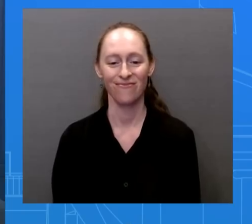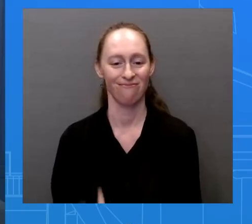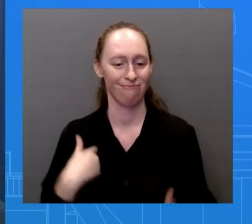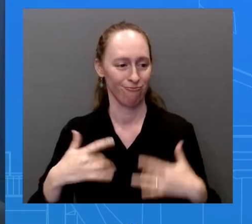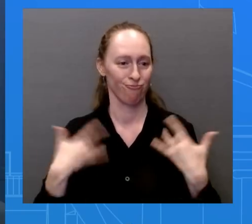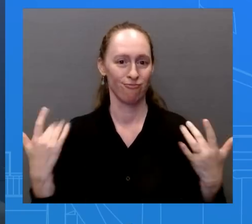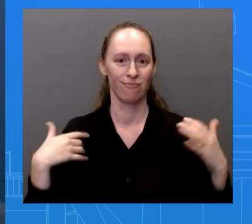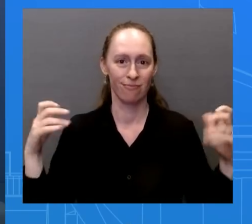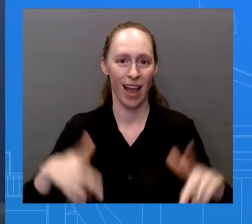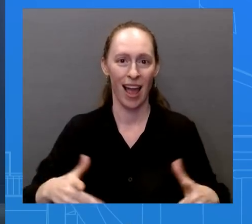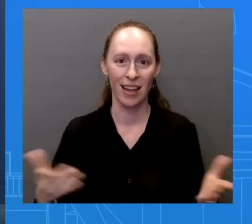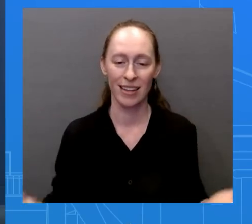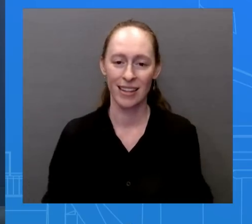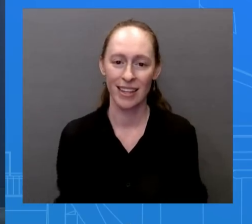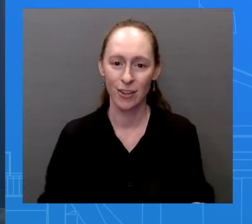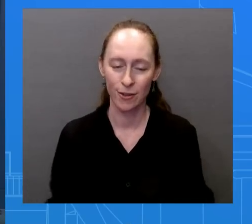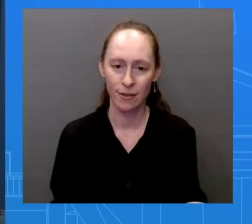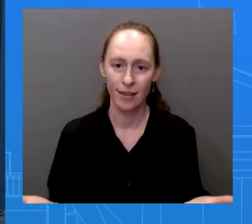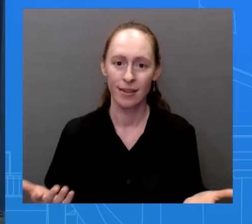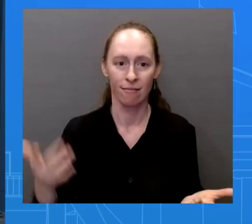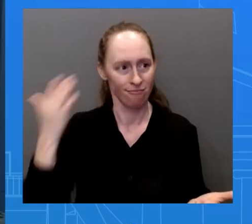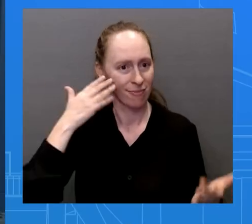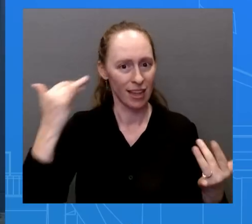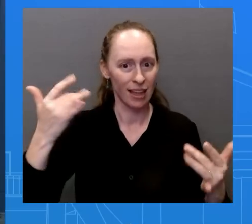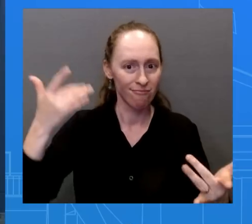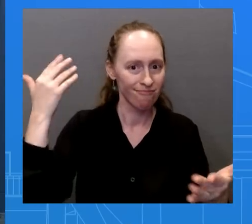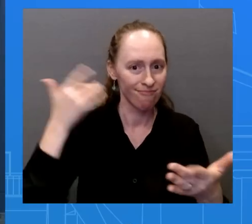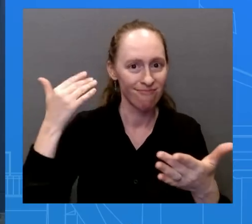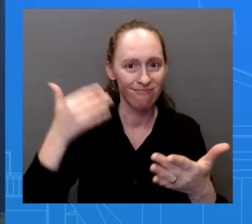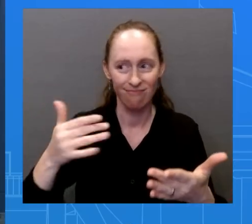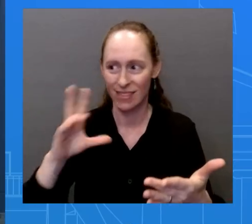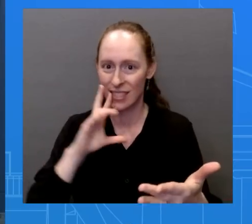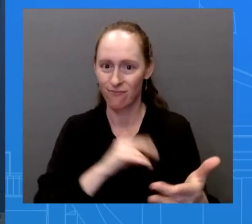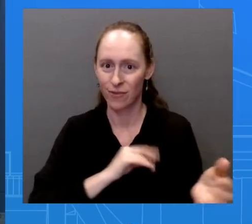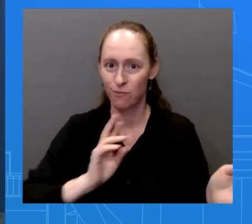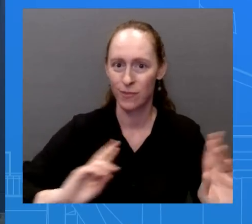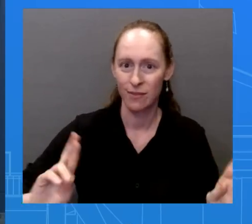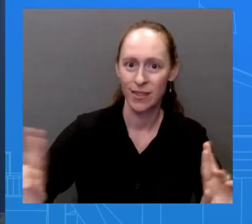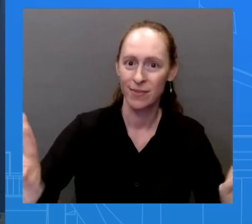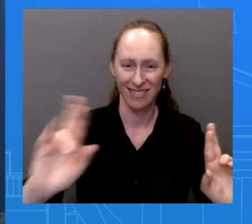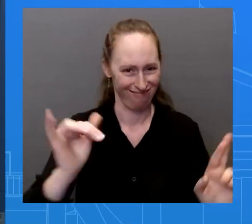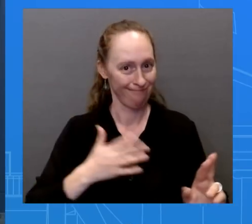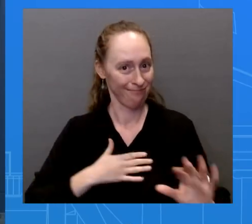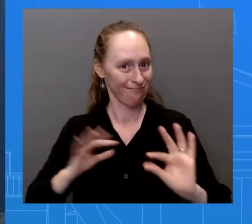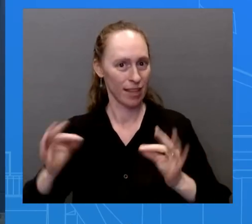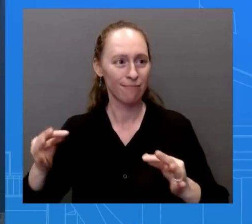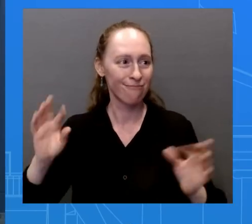Mine is. We're thinking about the holidays ahead. It's going to be here soon -- sooner than most people know.